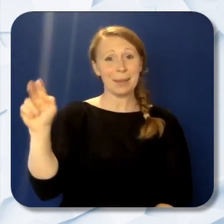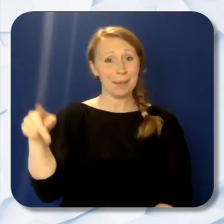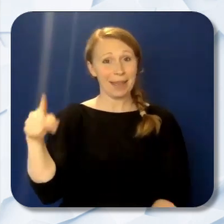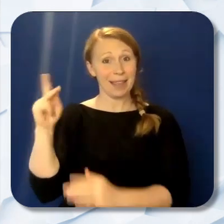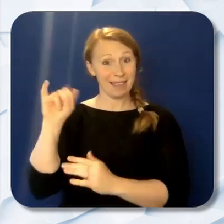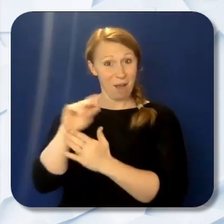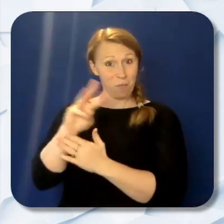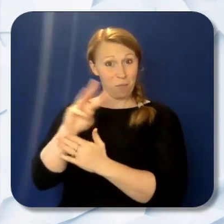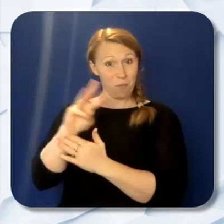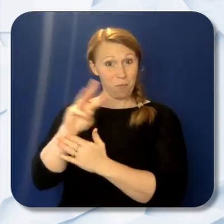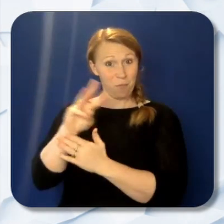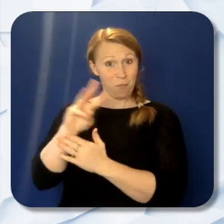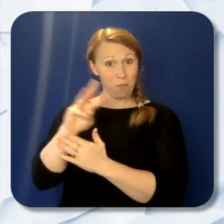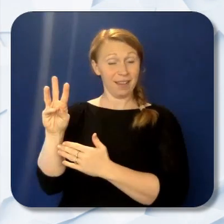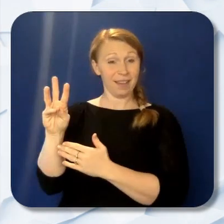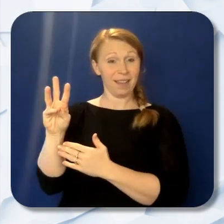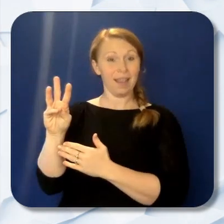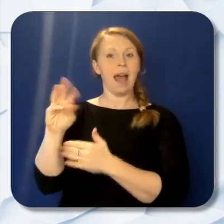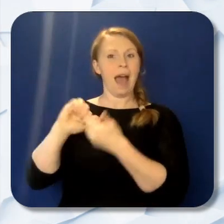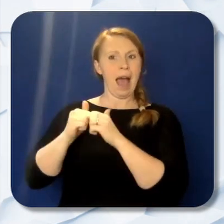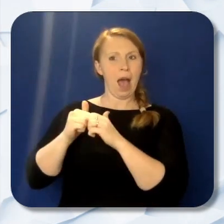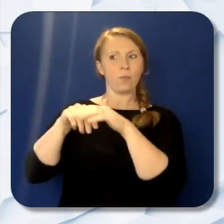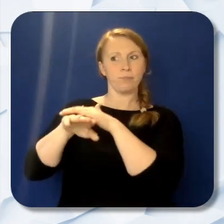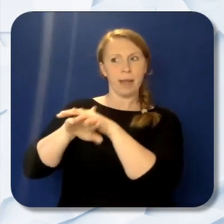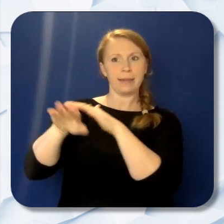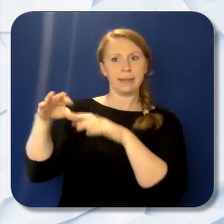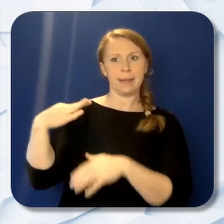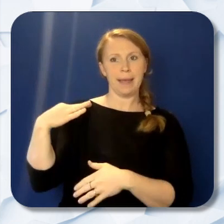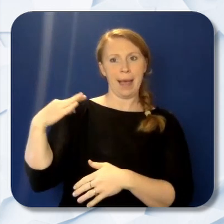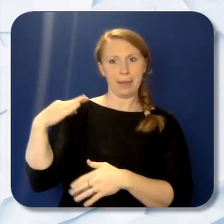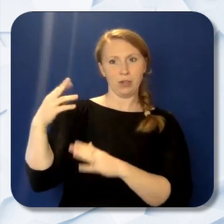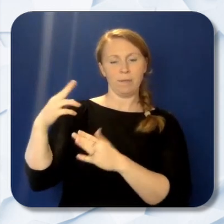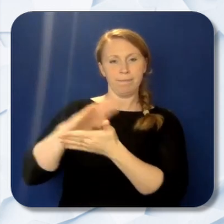go to access the NDP application, and also you can find the instructions here,